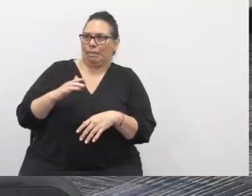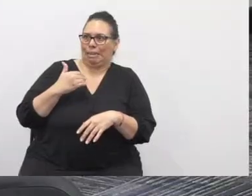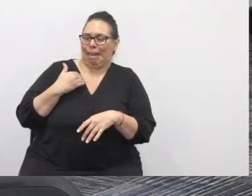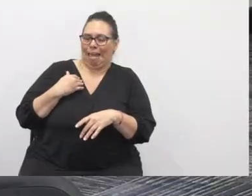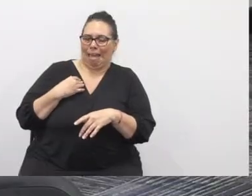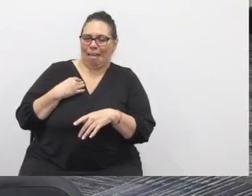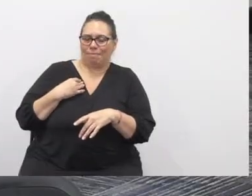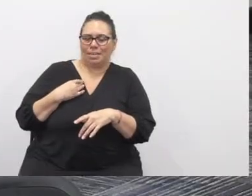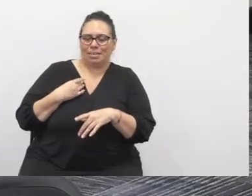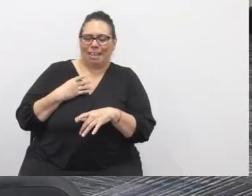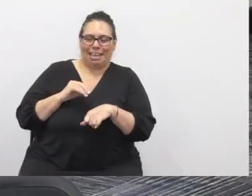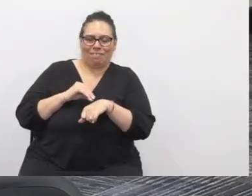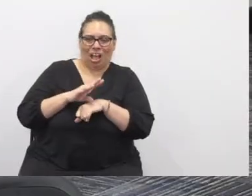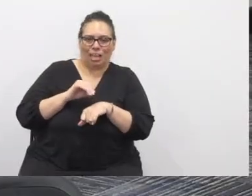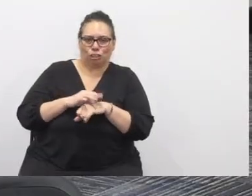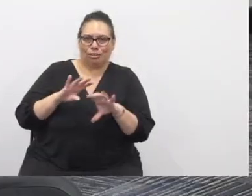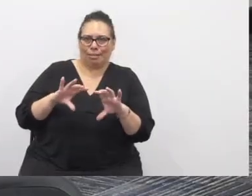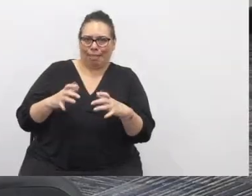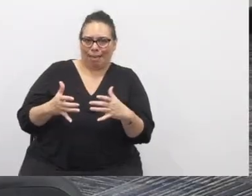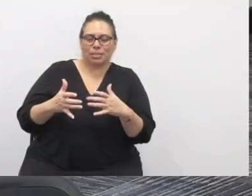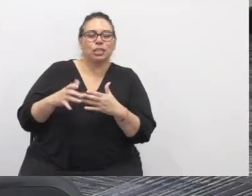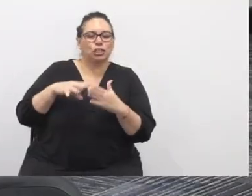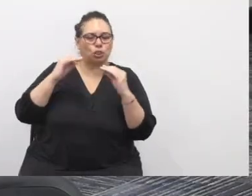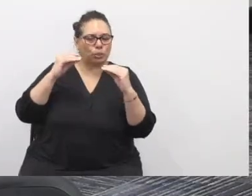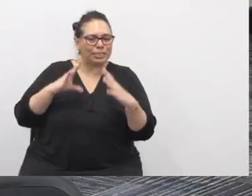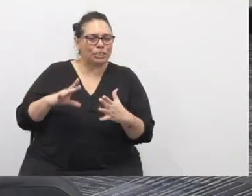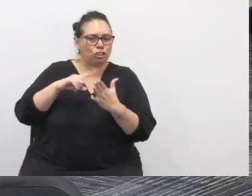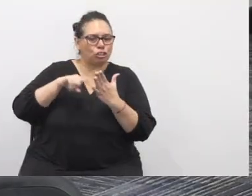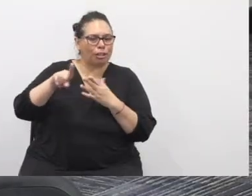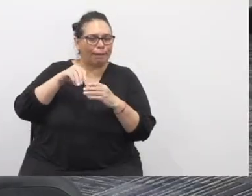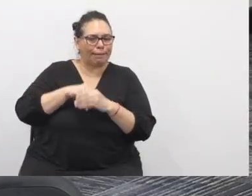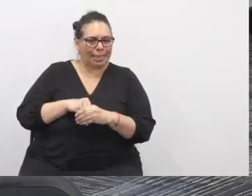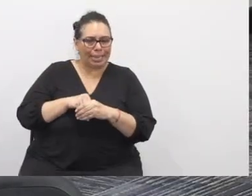and so our teachers are checking in with their students every single day, additional 30 minutes.